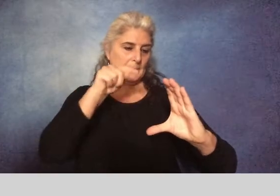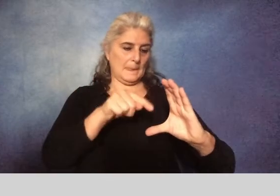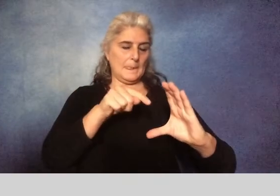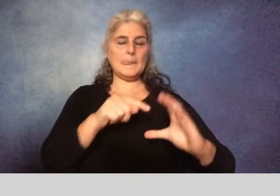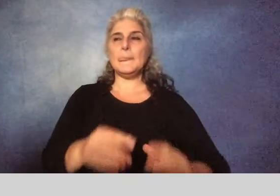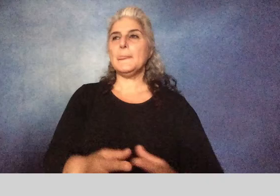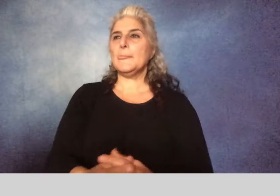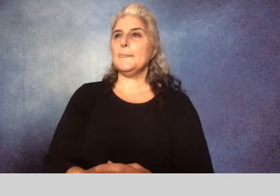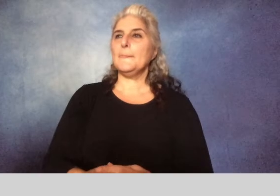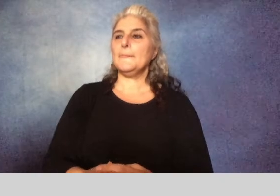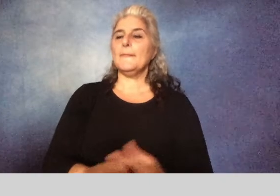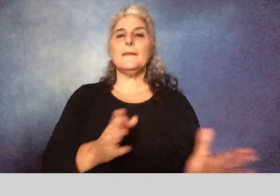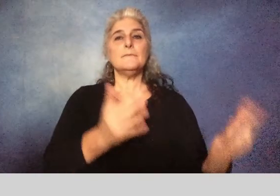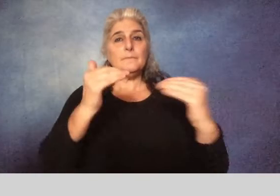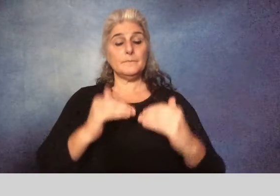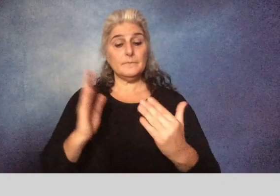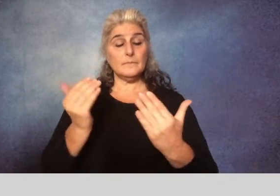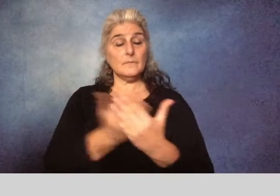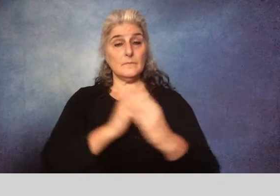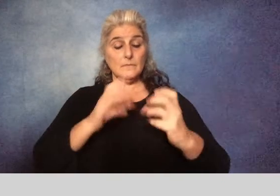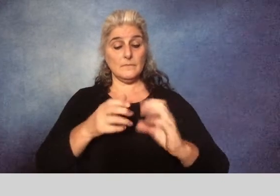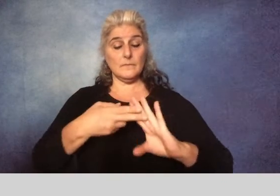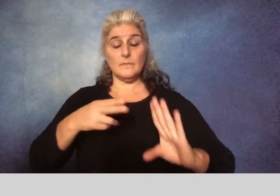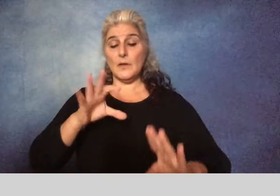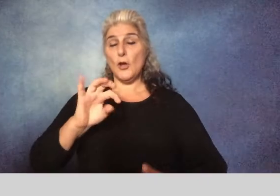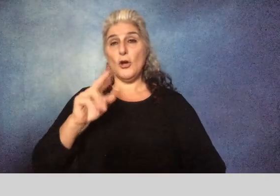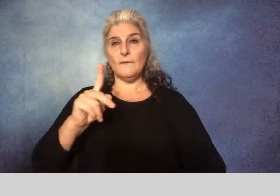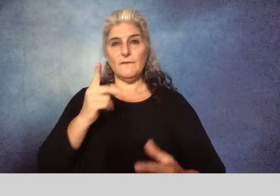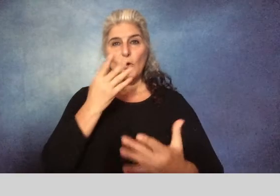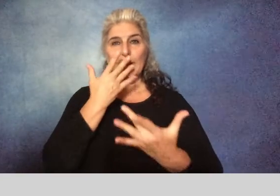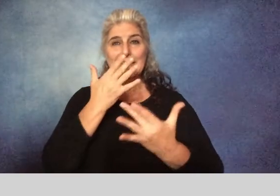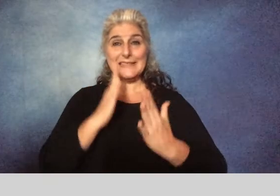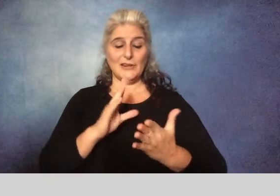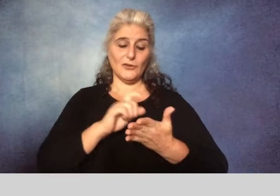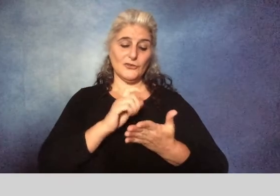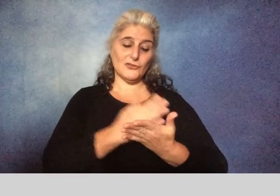Now, for the folk singer songwriter genre category, you see the cluster in the bottom center.